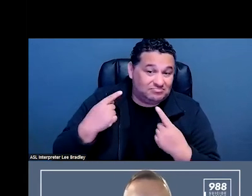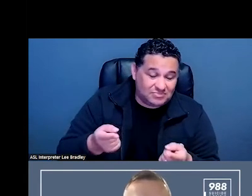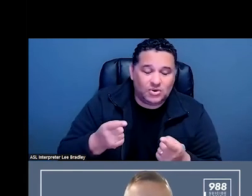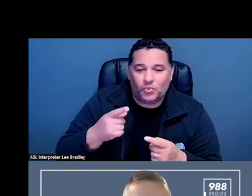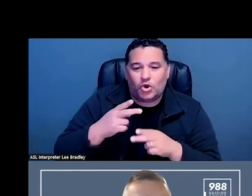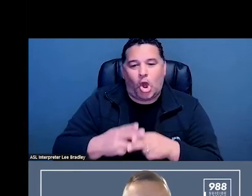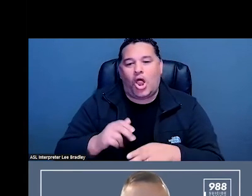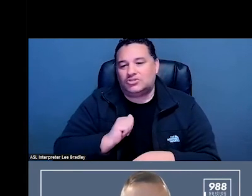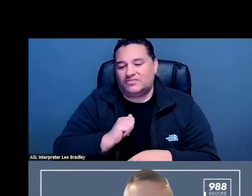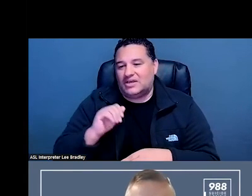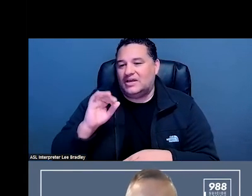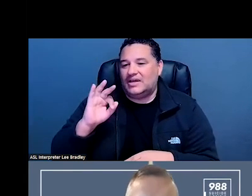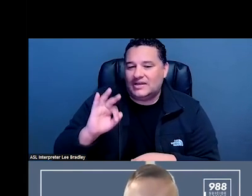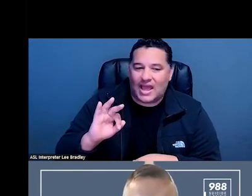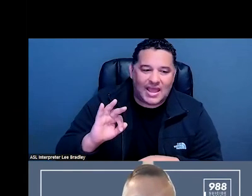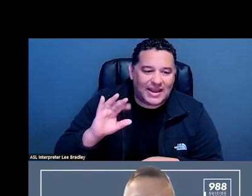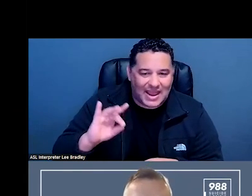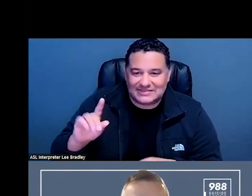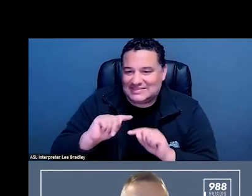, WANT TO, NOTE THAT, EVEN THOUGH WE HAVE HAVE